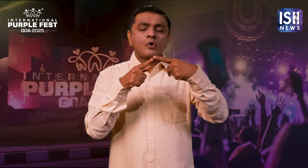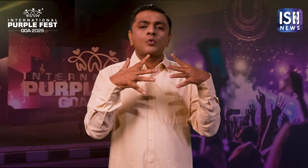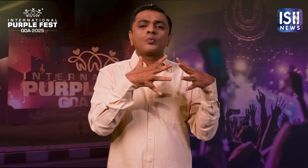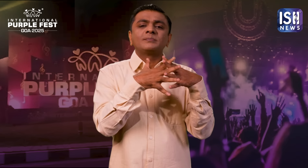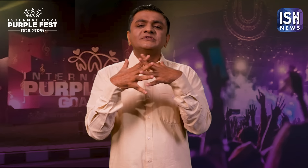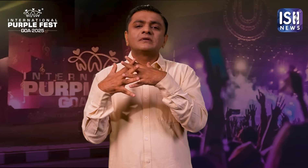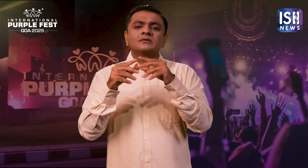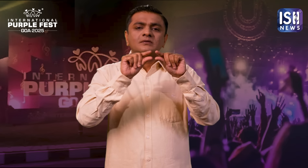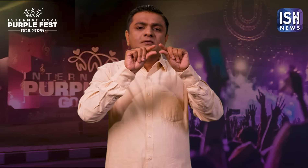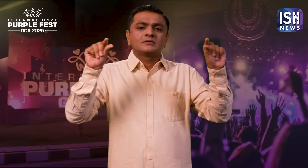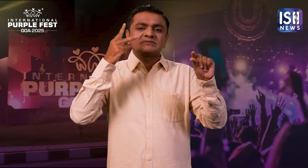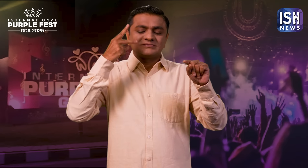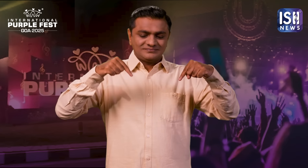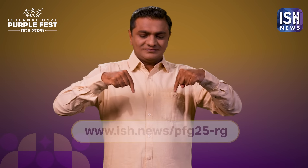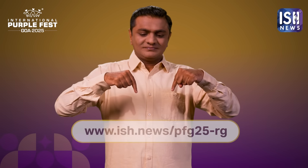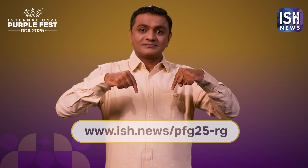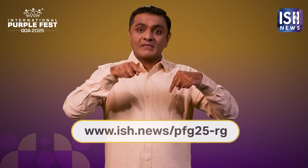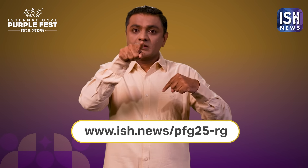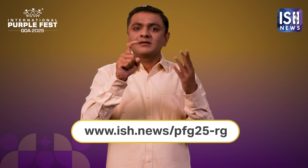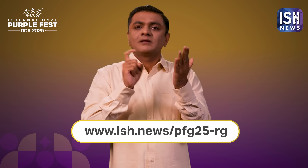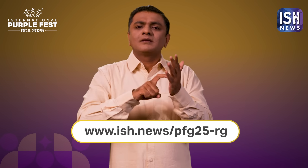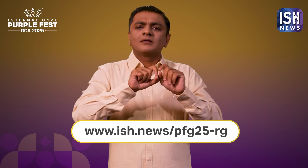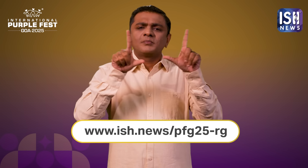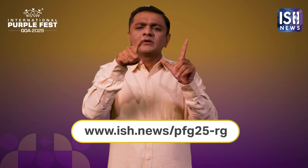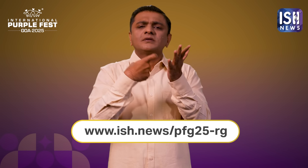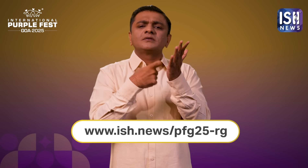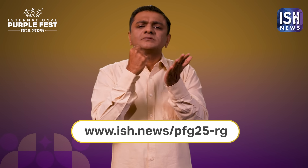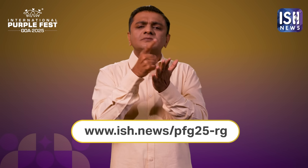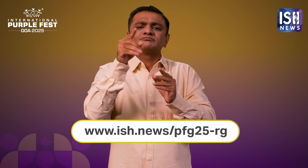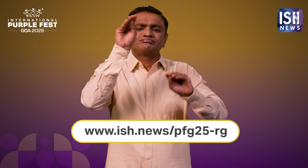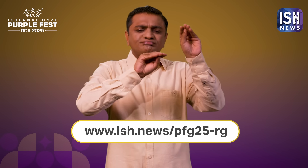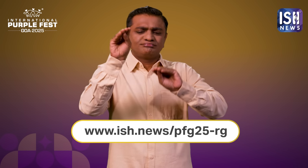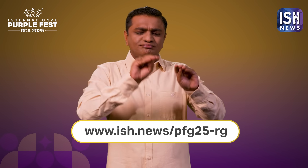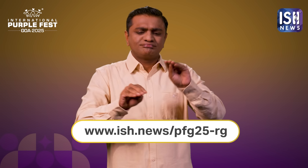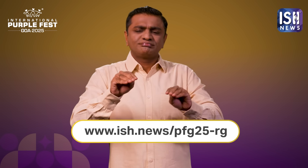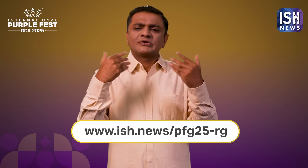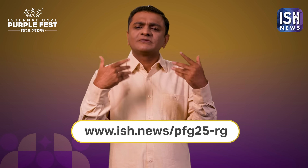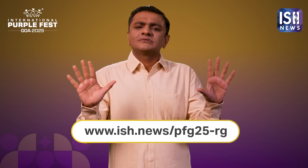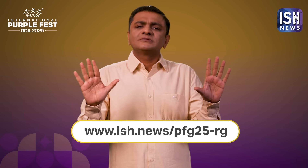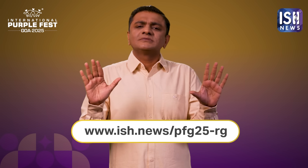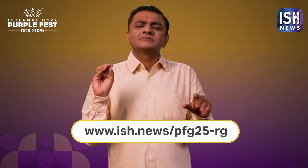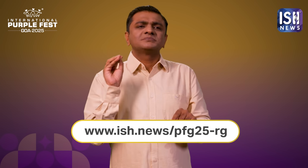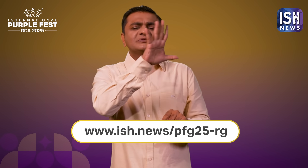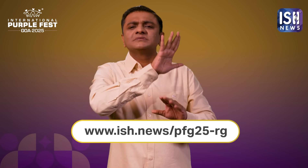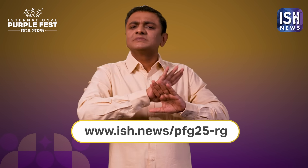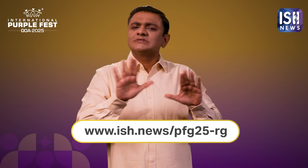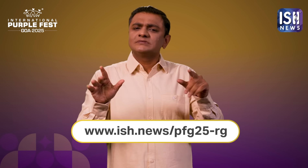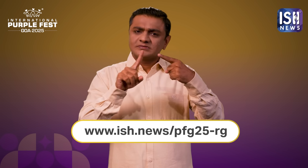1. You can register on this website